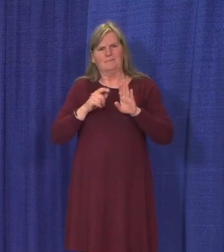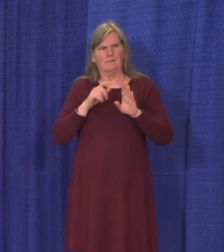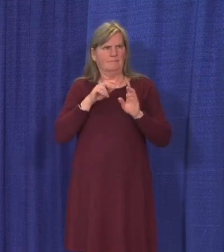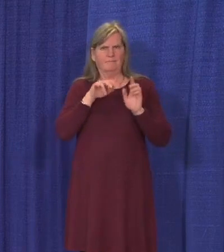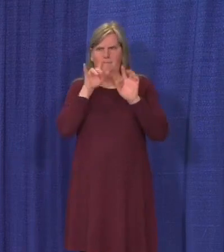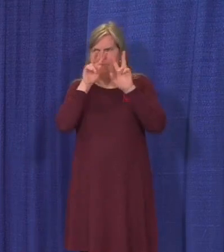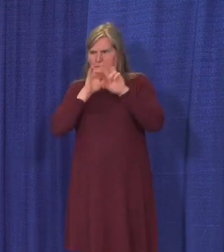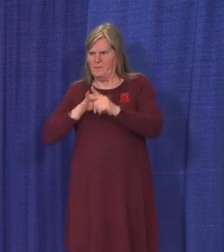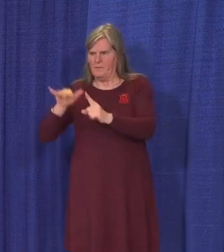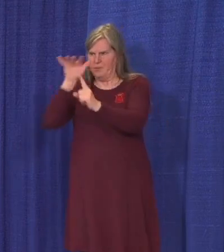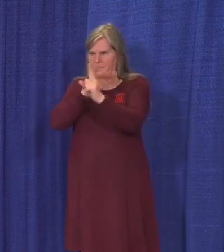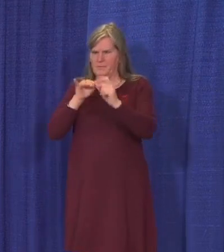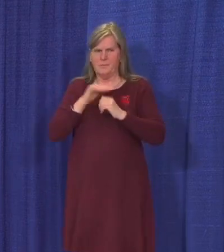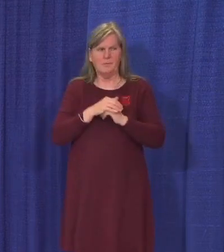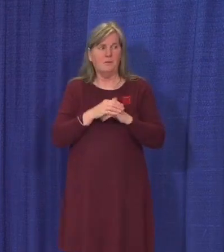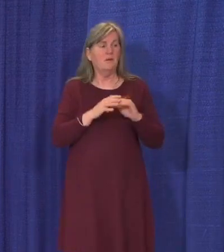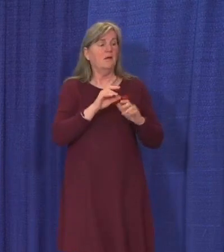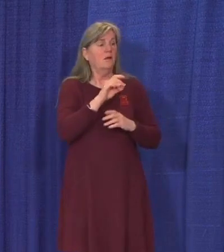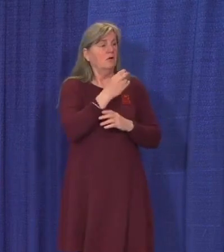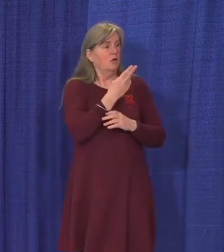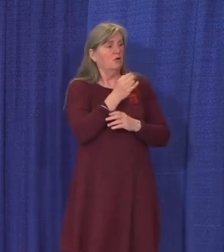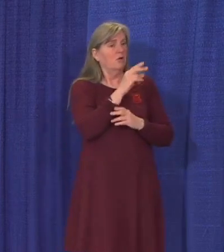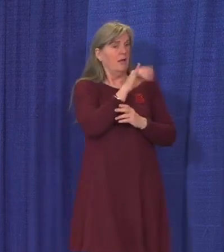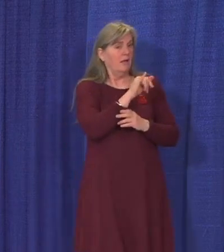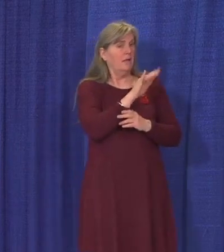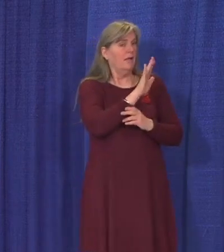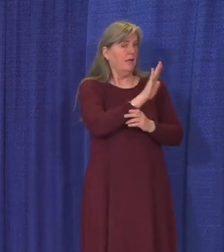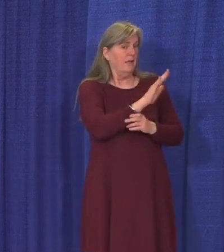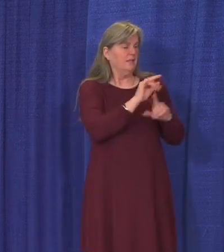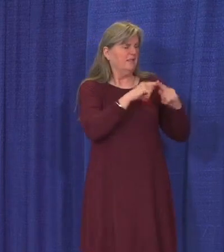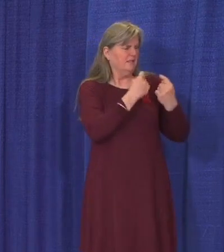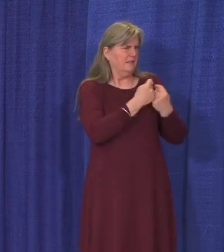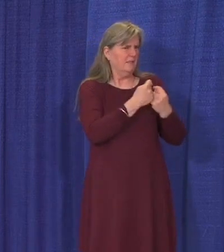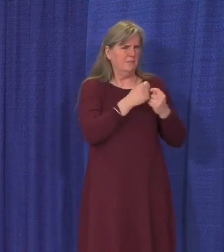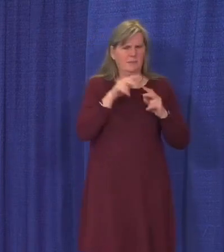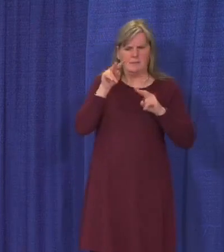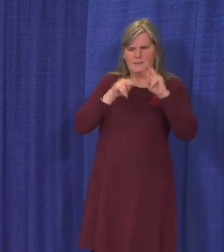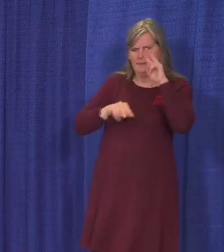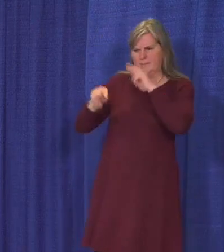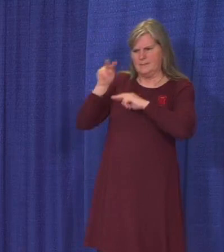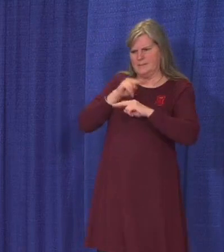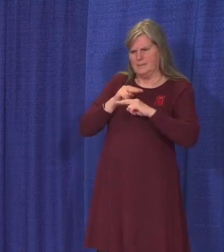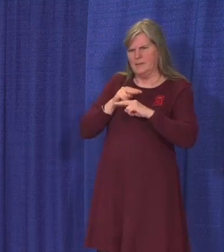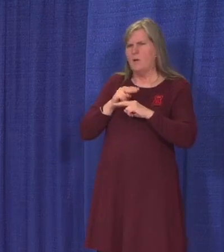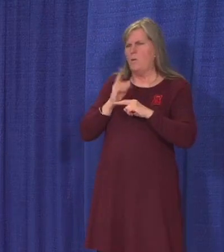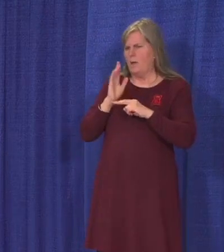We continue to explore areas -- we explore which areas would